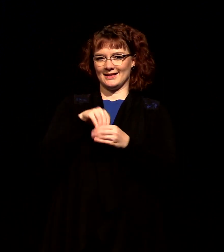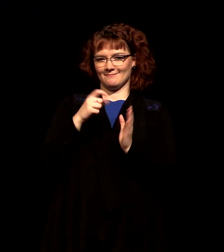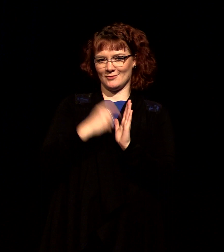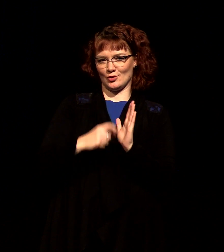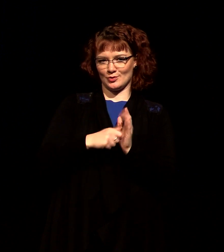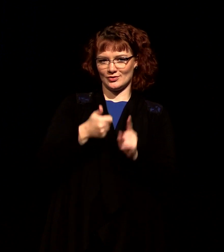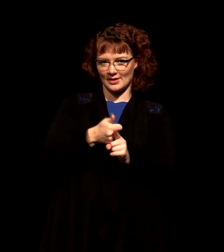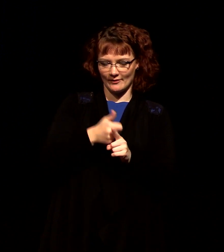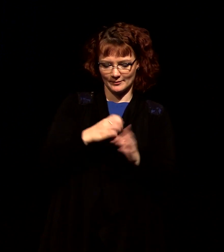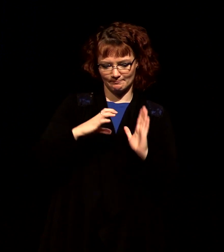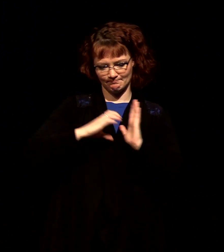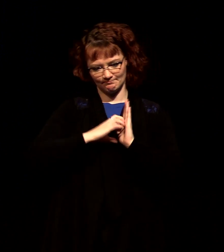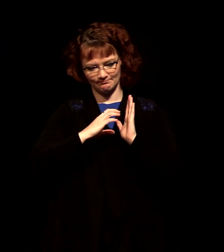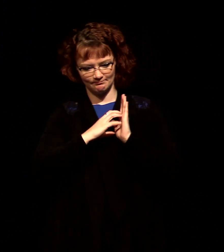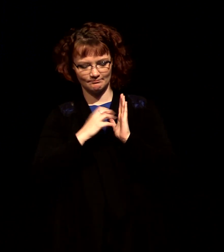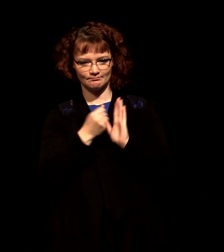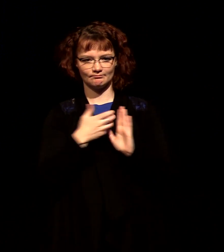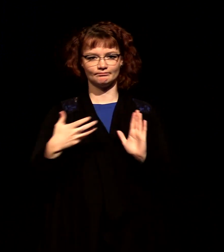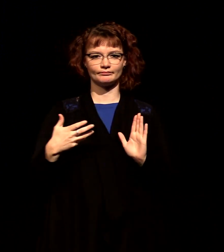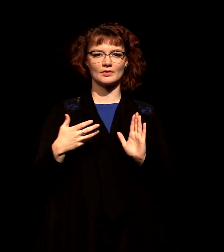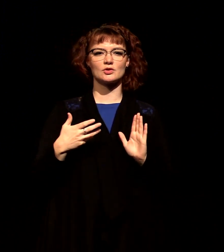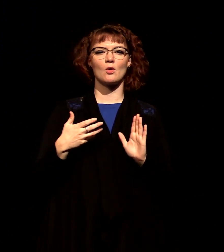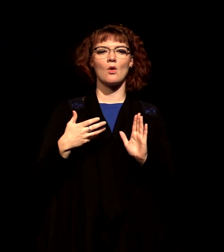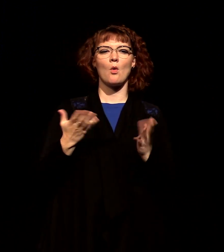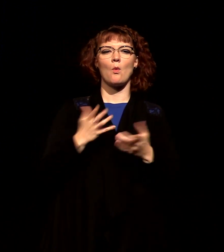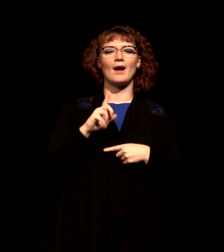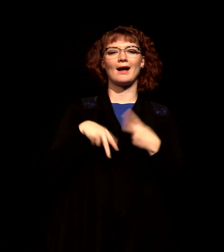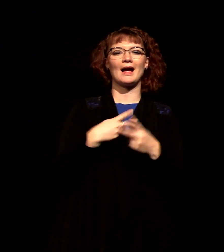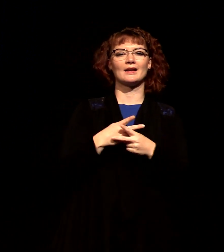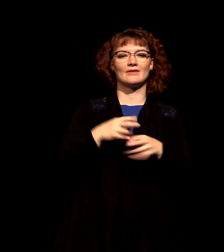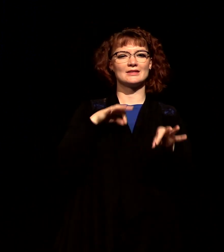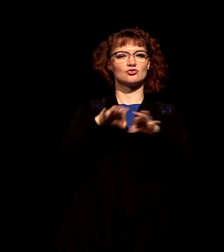lines of Psalm 96, that words are up behind me we are